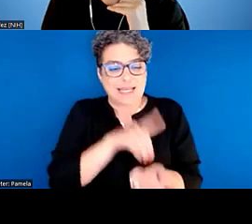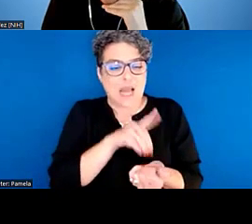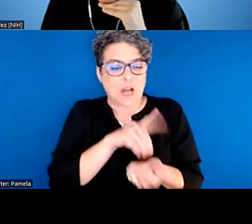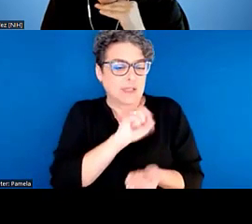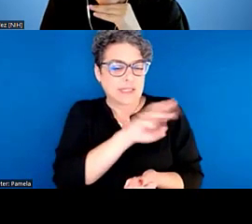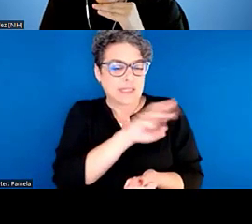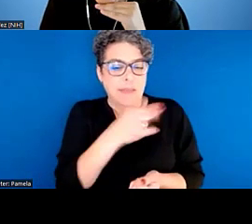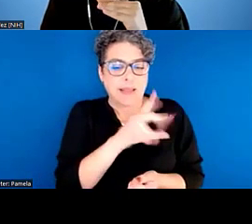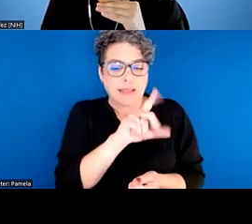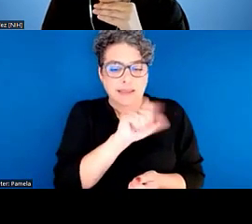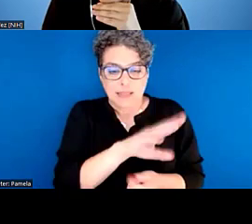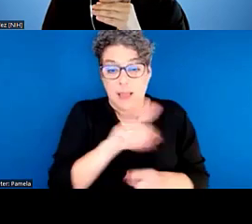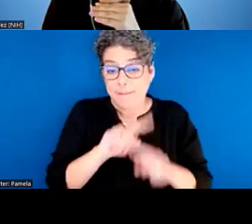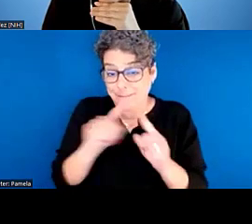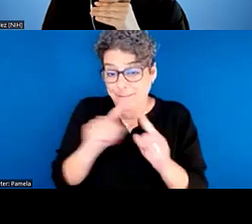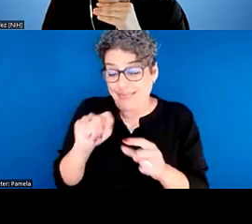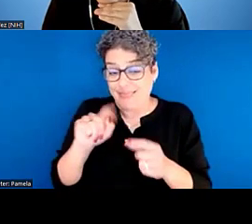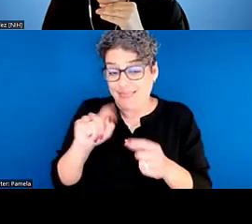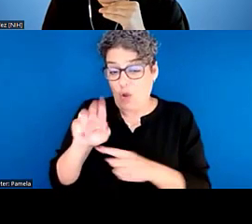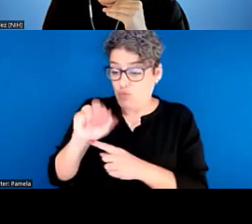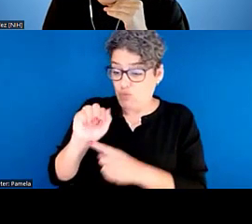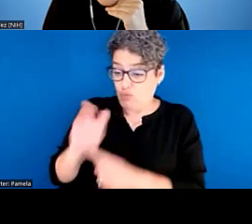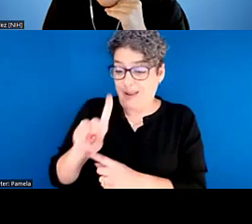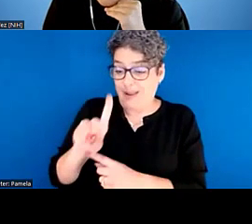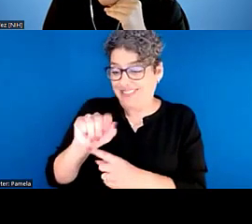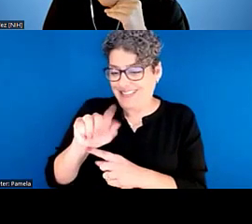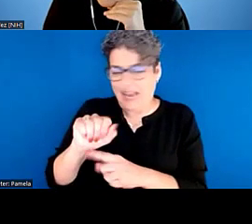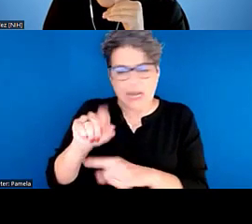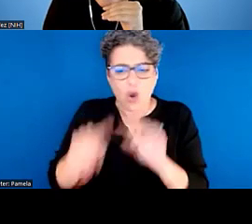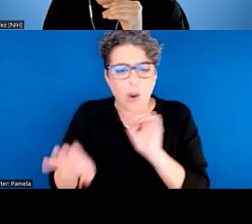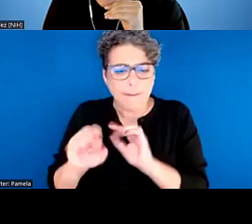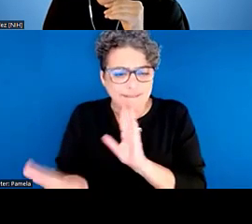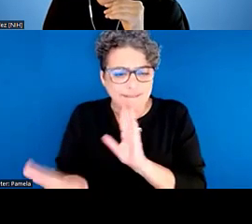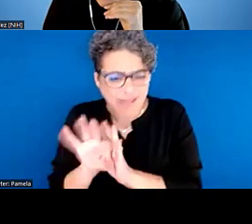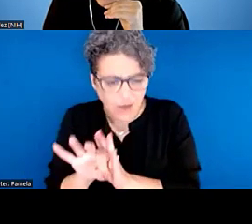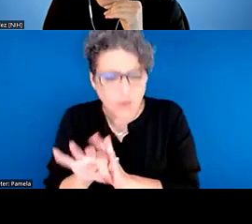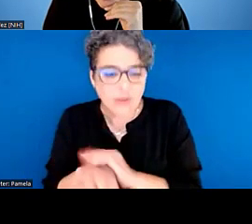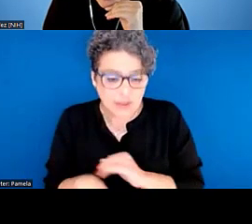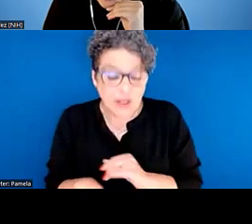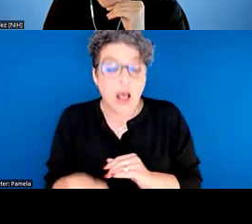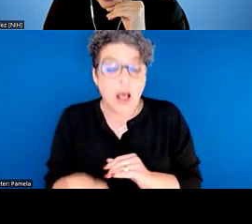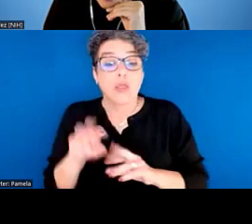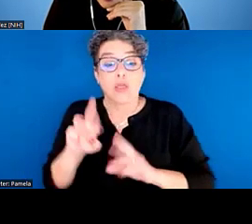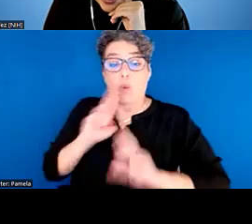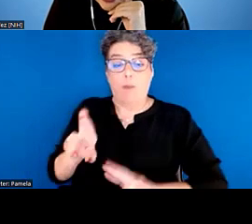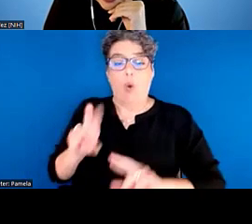The report also notes that Dr. Smith's inclusion of falsified/fabricated data in an NIH grant application